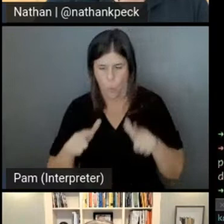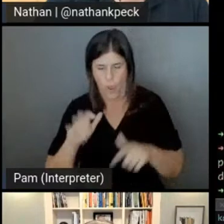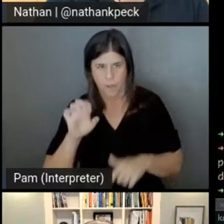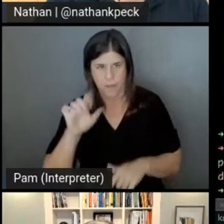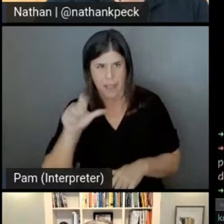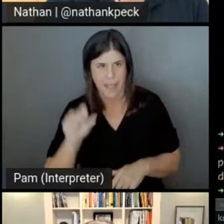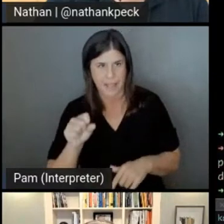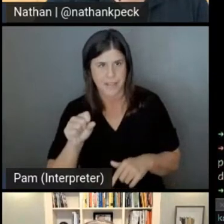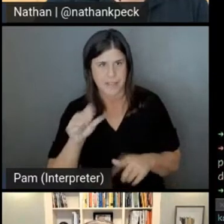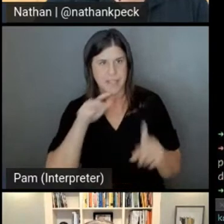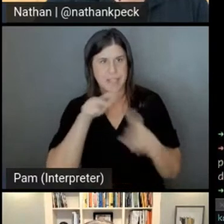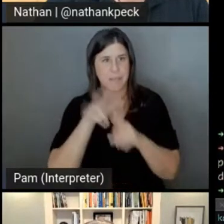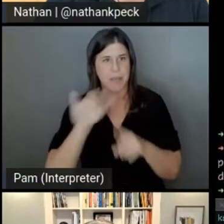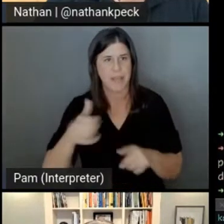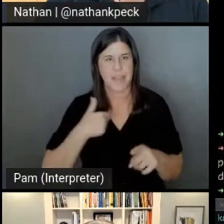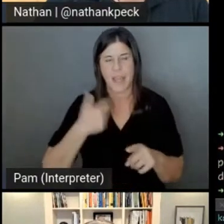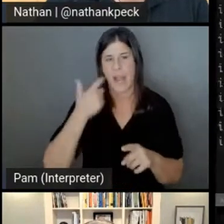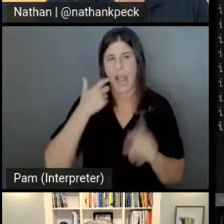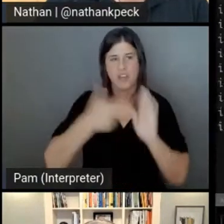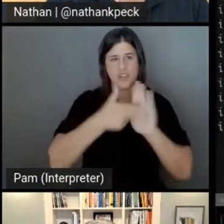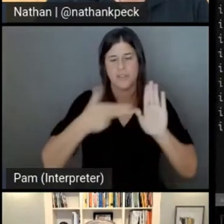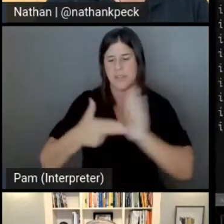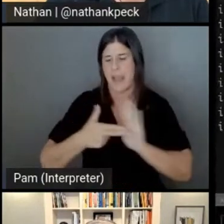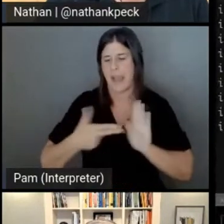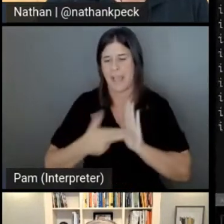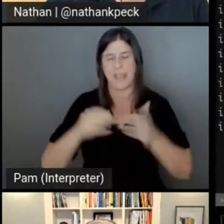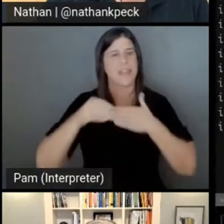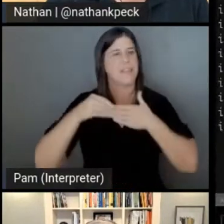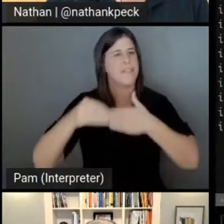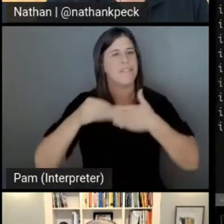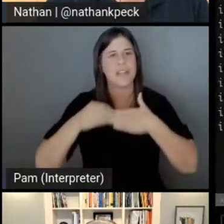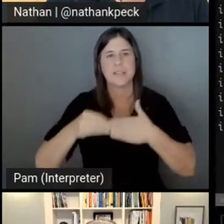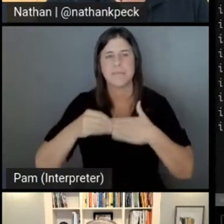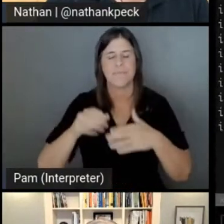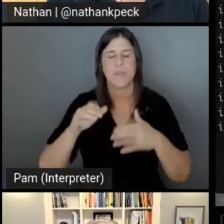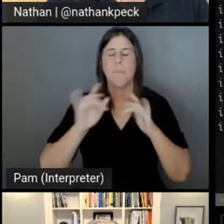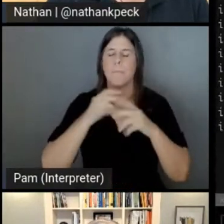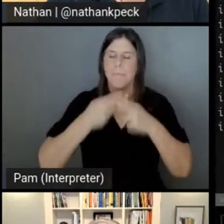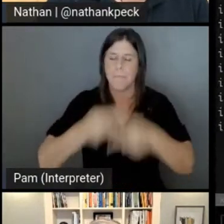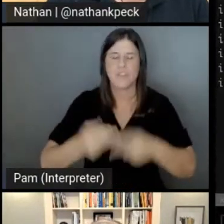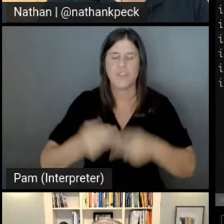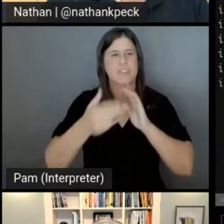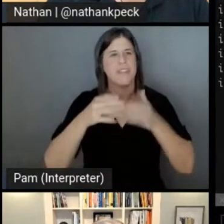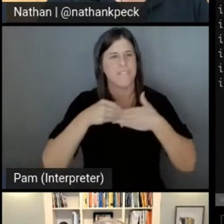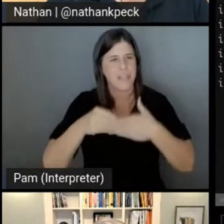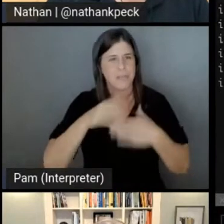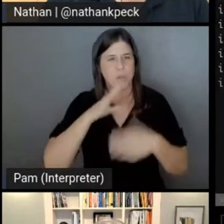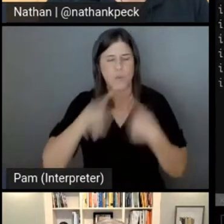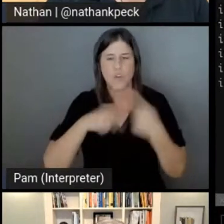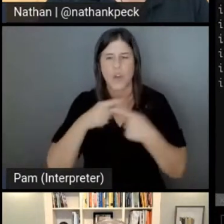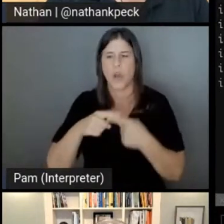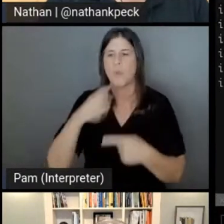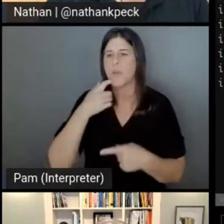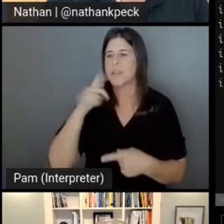I just highlight the flexibility that we're talking about there. When we say that Karpenter is a flexible cluster auto-scaling solution.